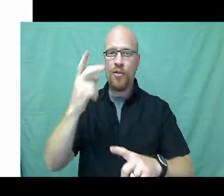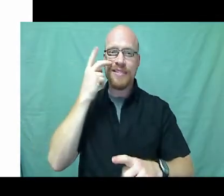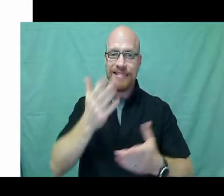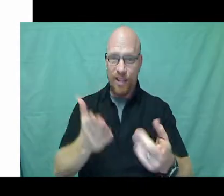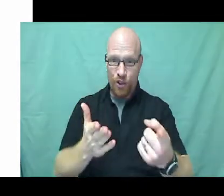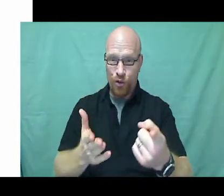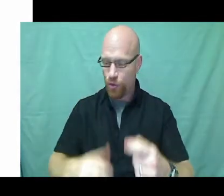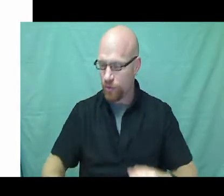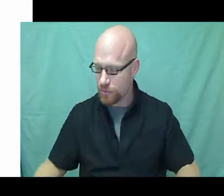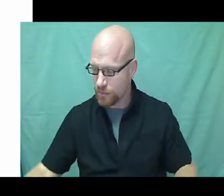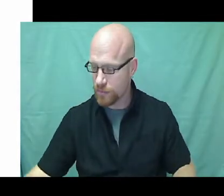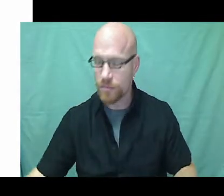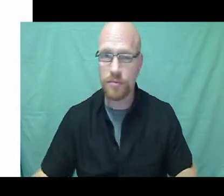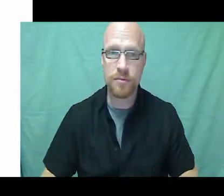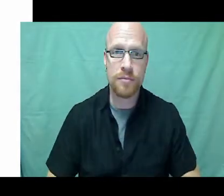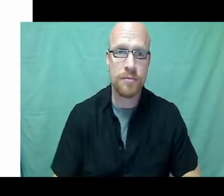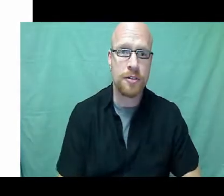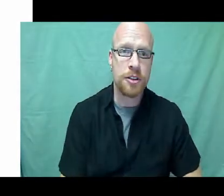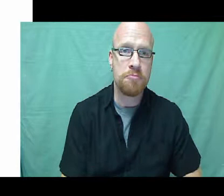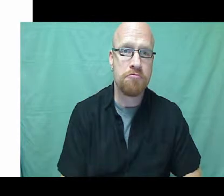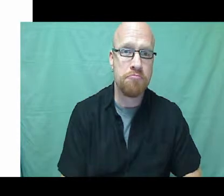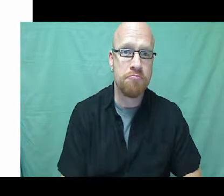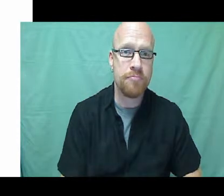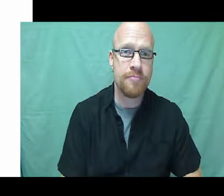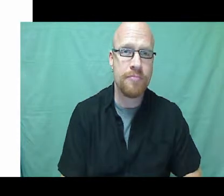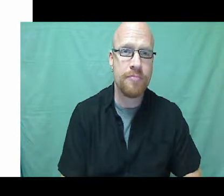where it's the power raised to a power, as we can see here.